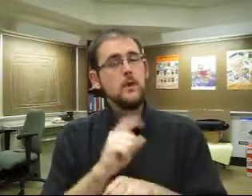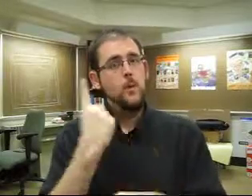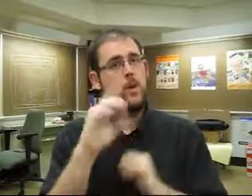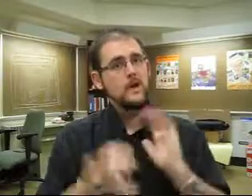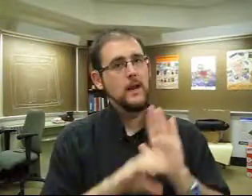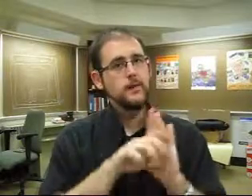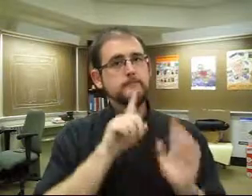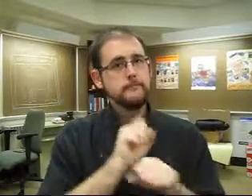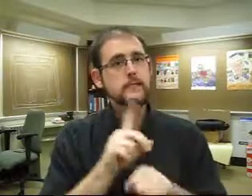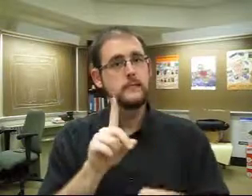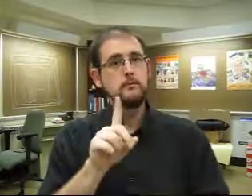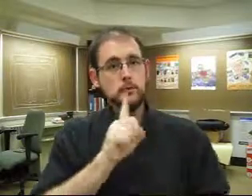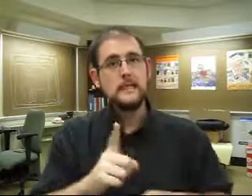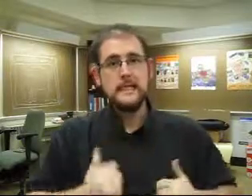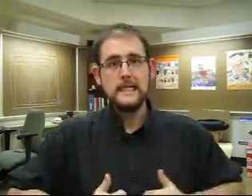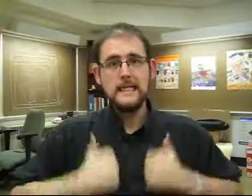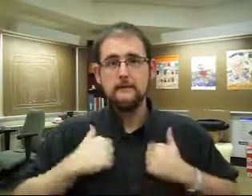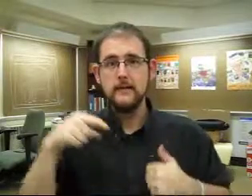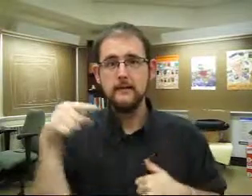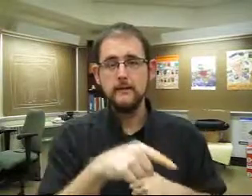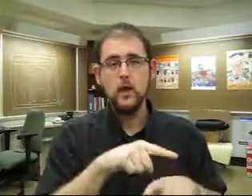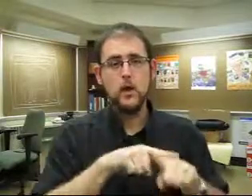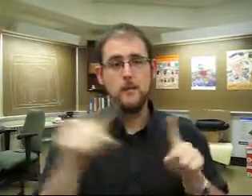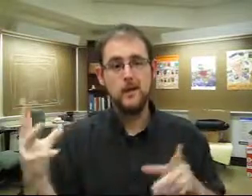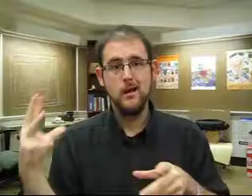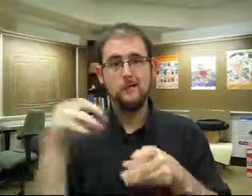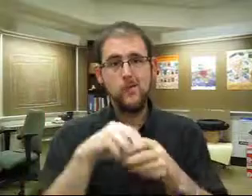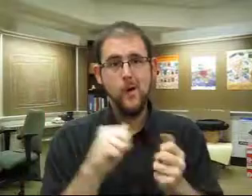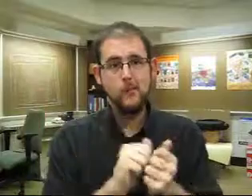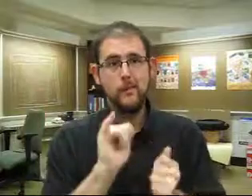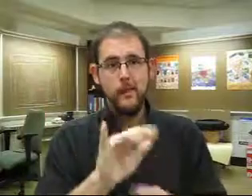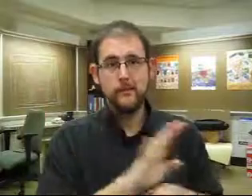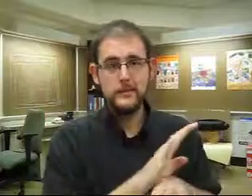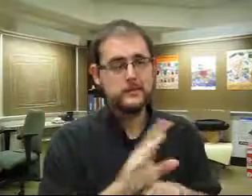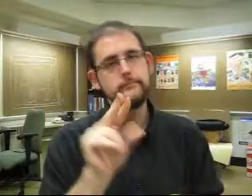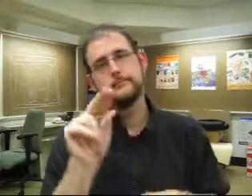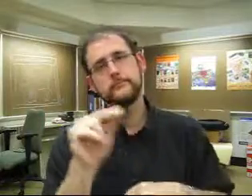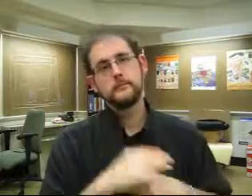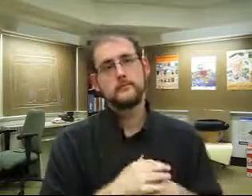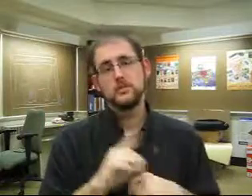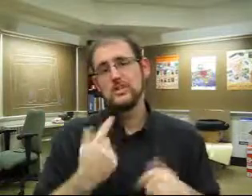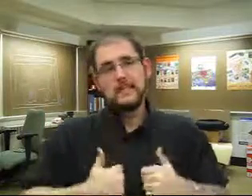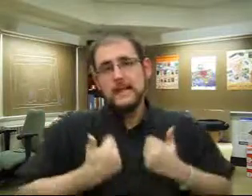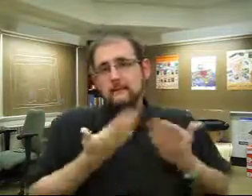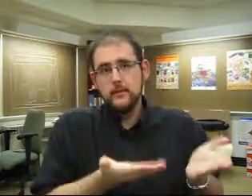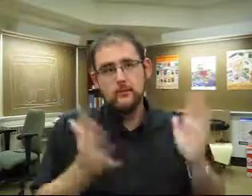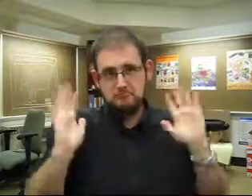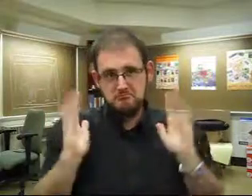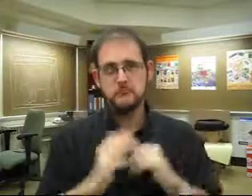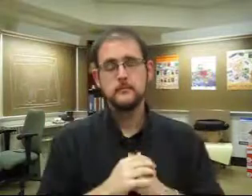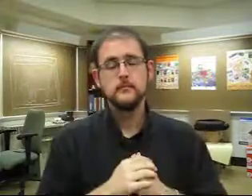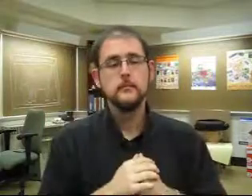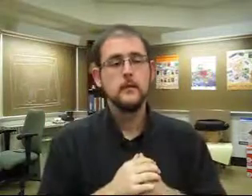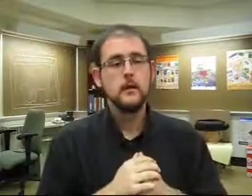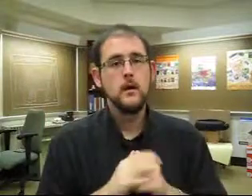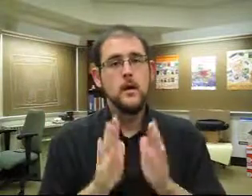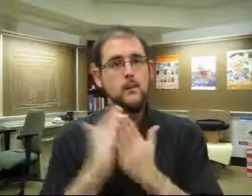One character lives there, but she's not involved in that business.